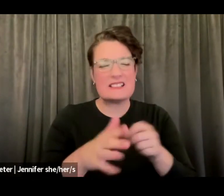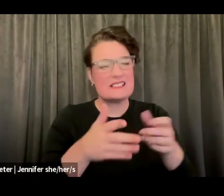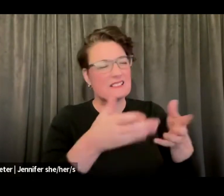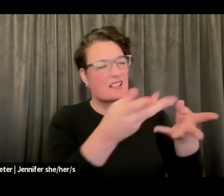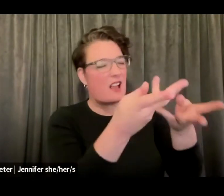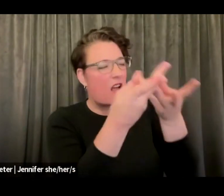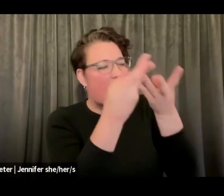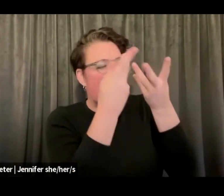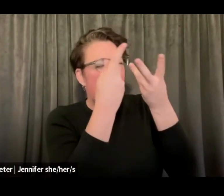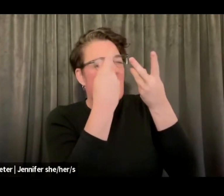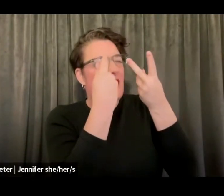Take in this.